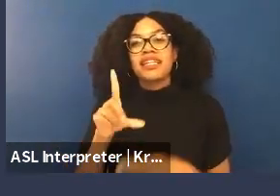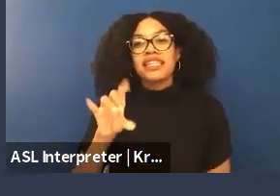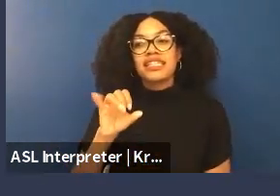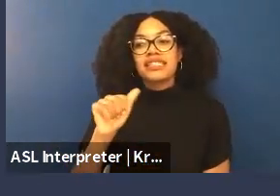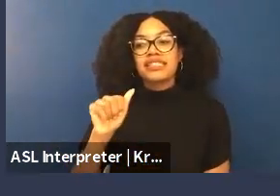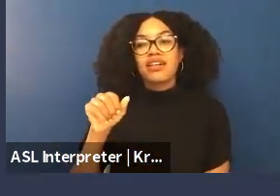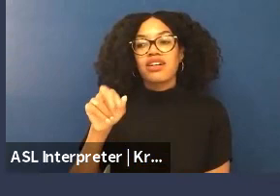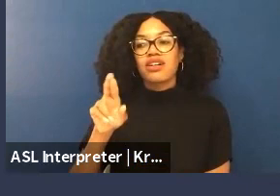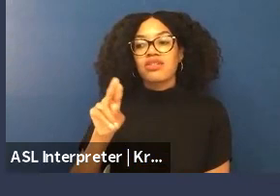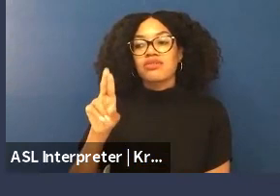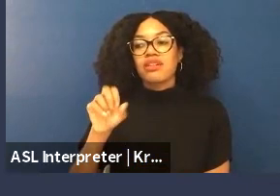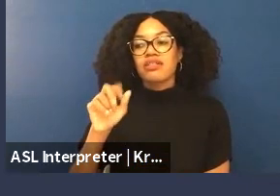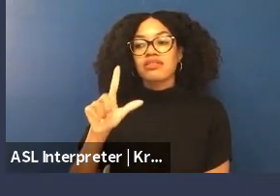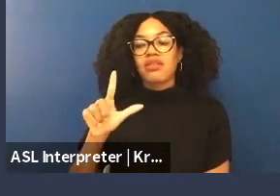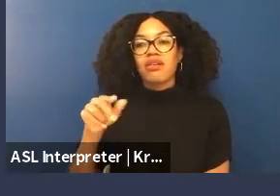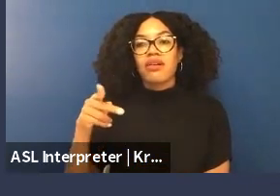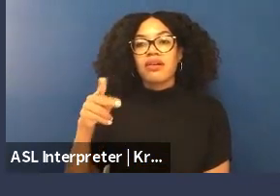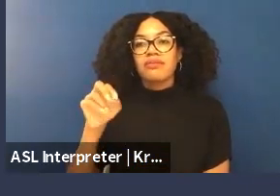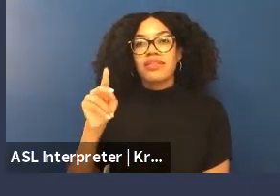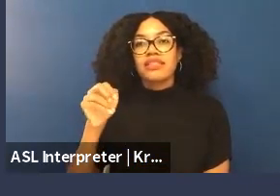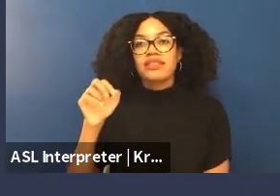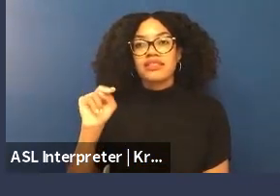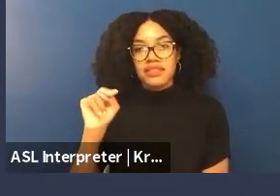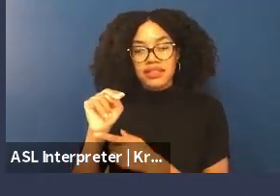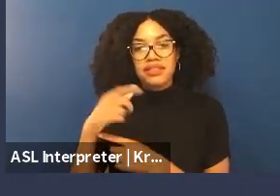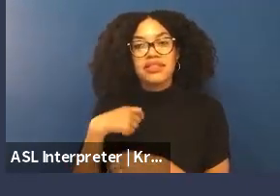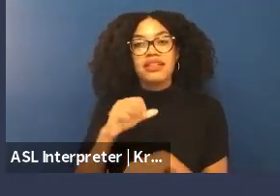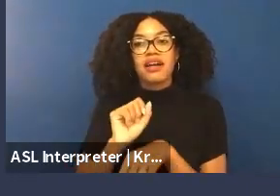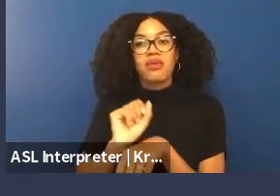at UNC Charlotte where I am assistant teaching professor of writing in the graduate school.